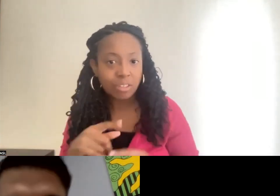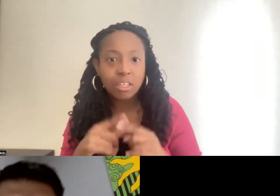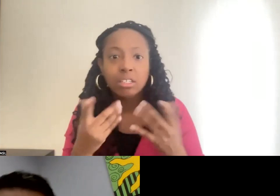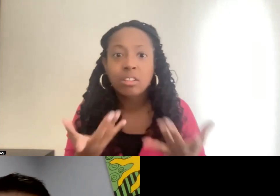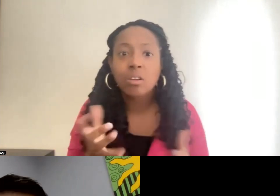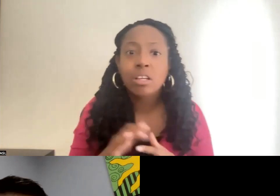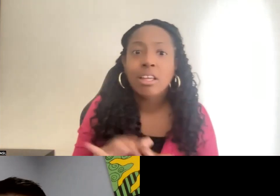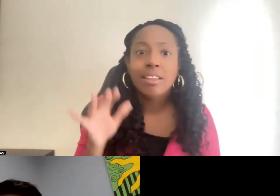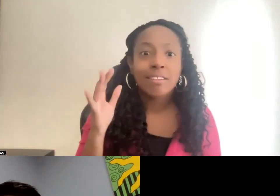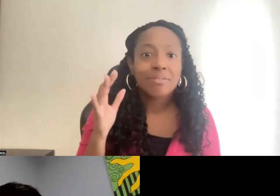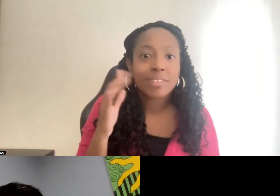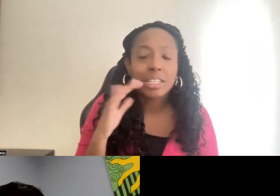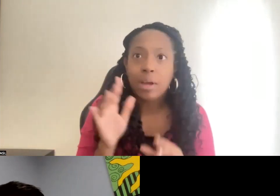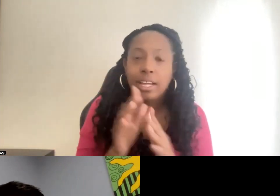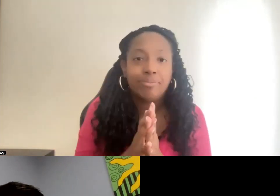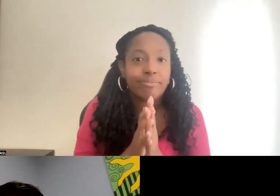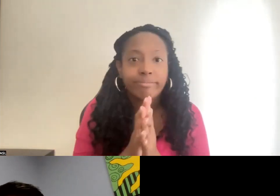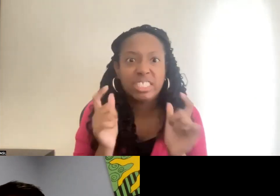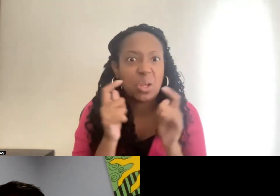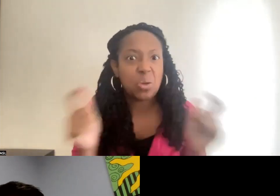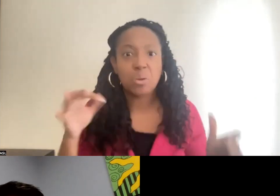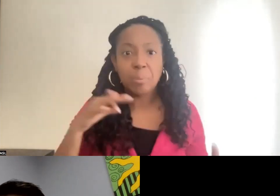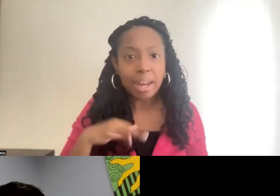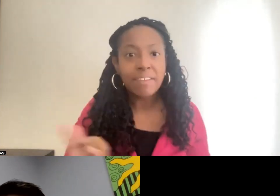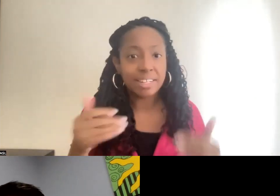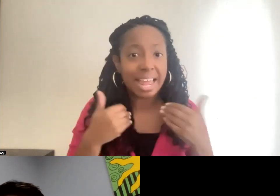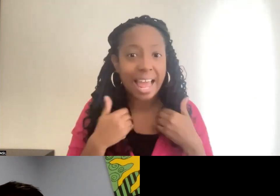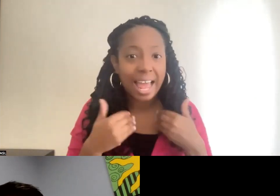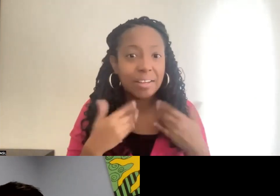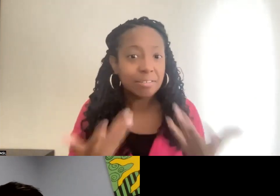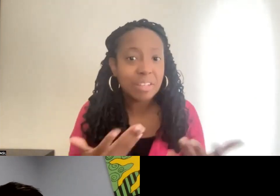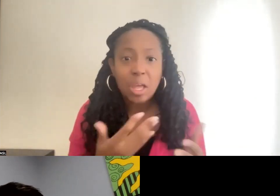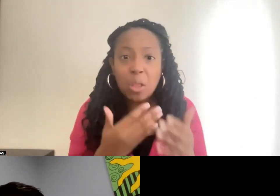it is a huge benefit to all of my clients right even my high-end clients that maybe you have a